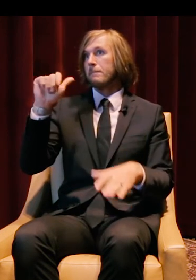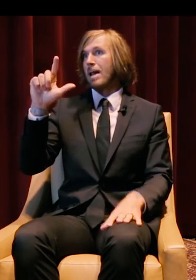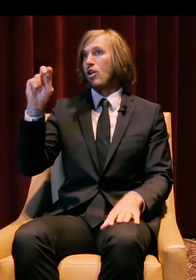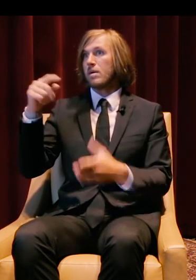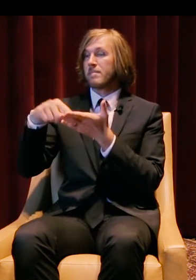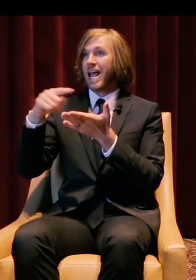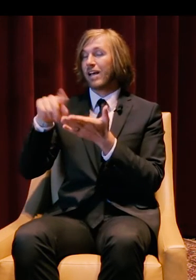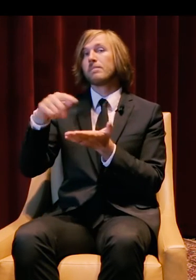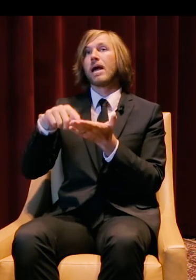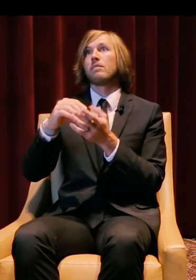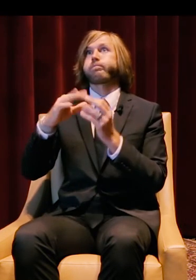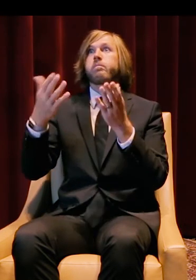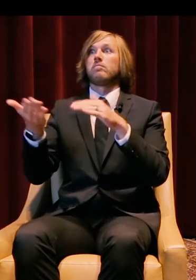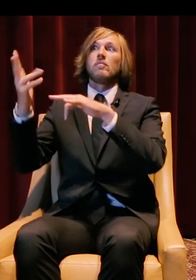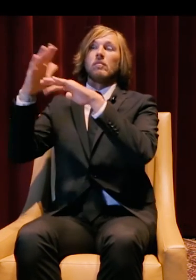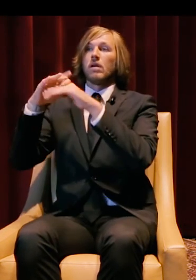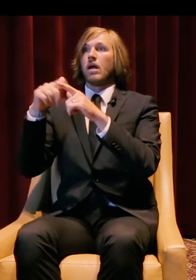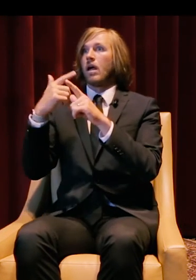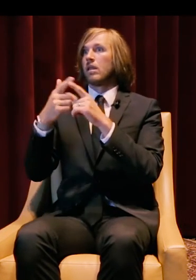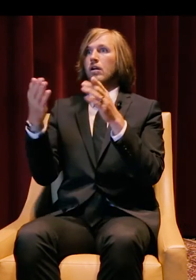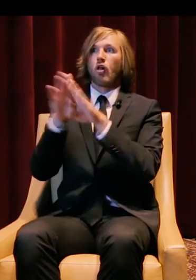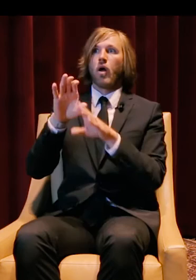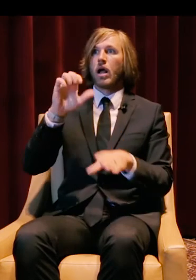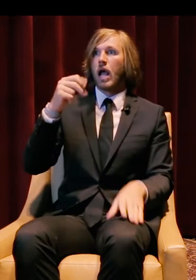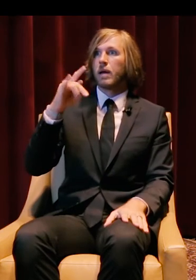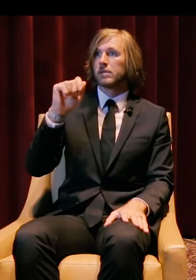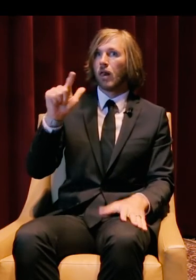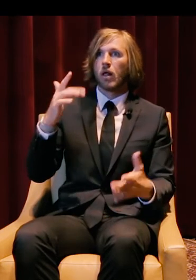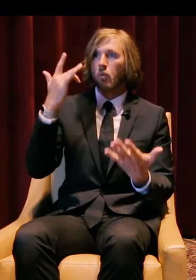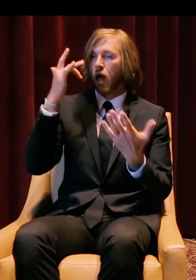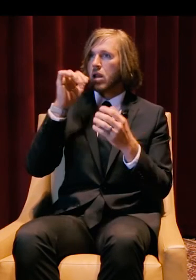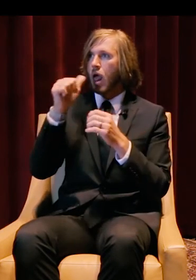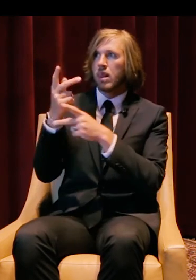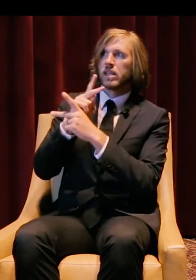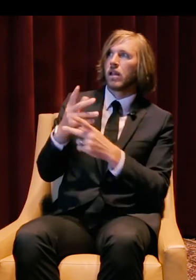Somebody has a balloon payment, and they get shut out of the capital markets because they aren't lending.